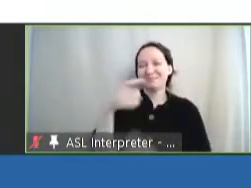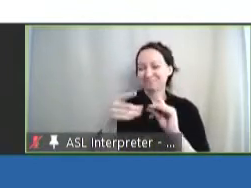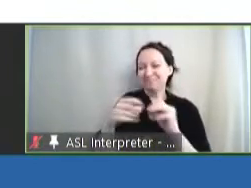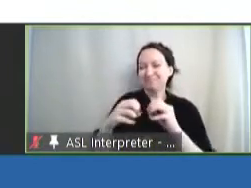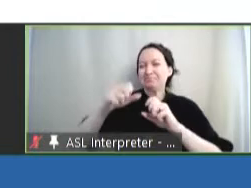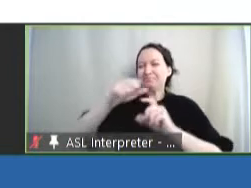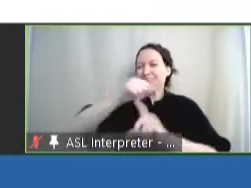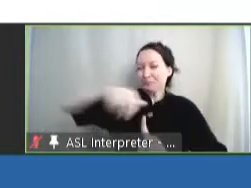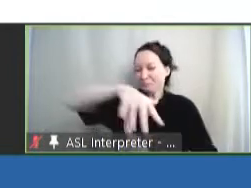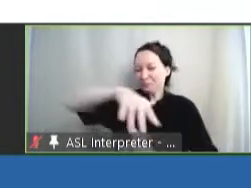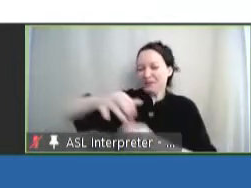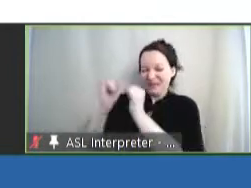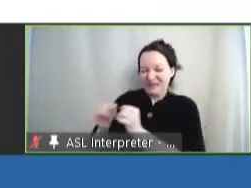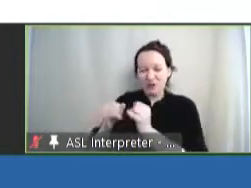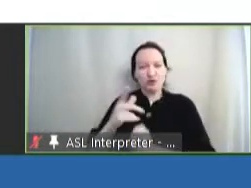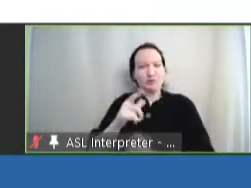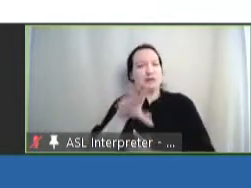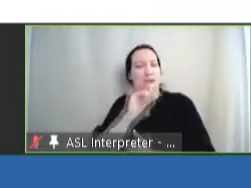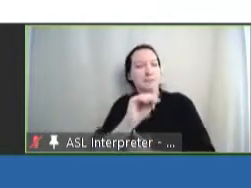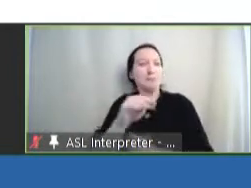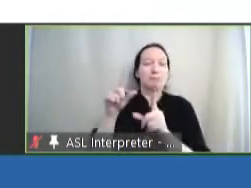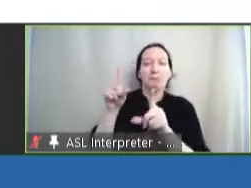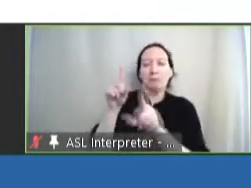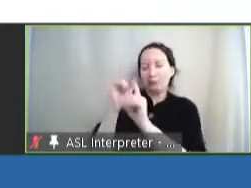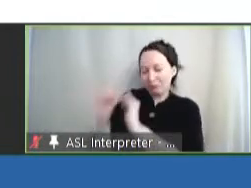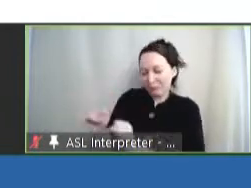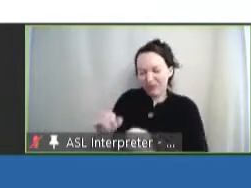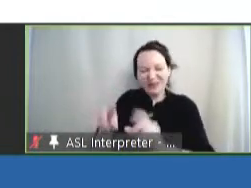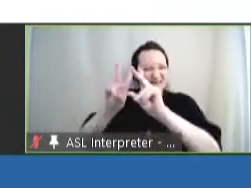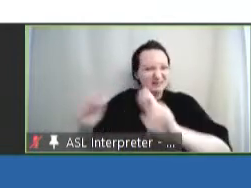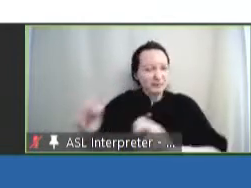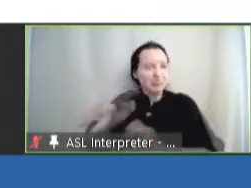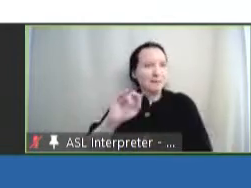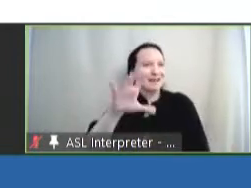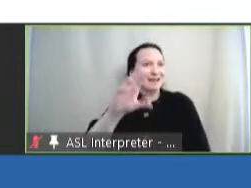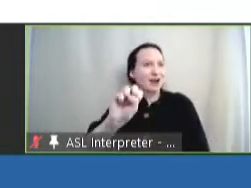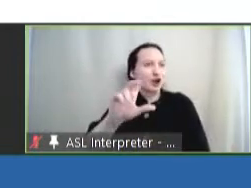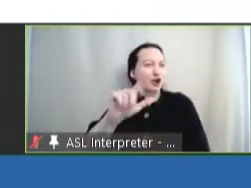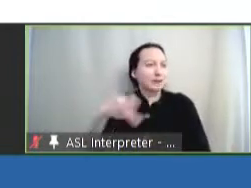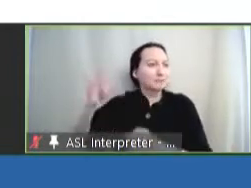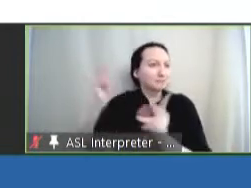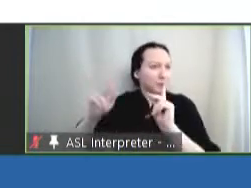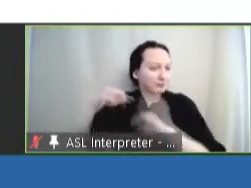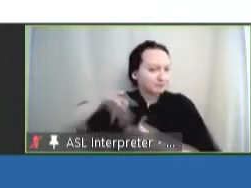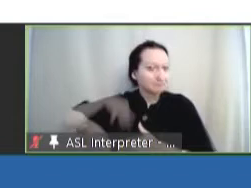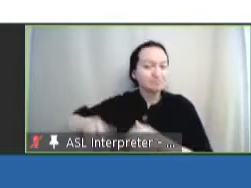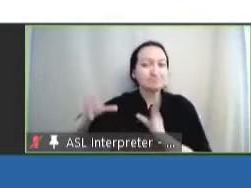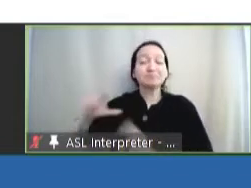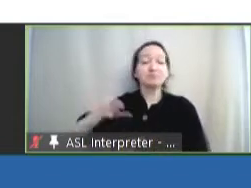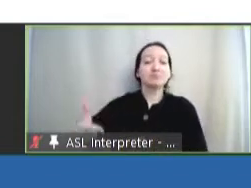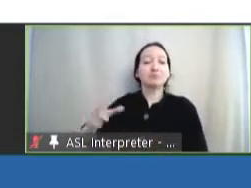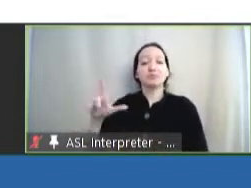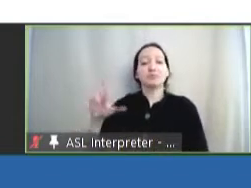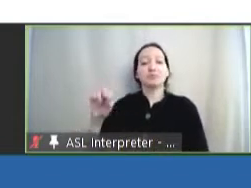with individual claims and individual analysis of Medicare beneficiaries. So, I'll turn it over to Lok Wong Sampson. She